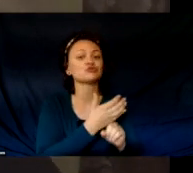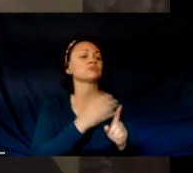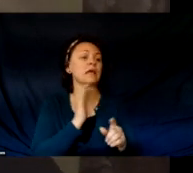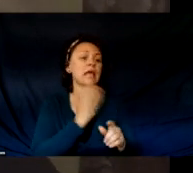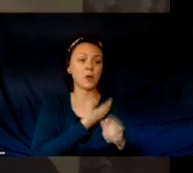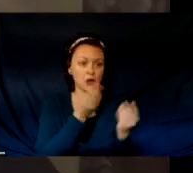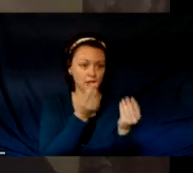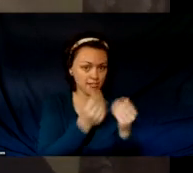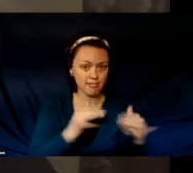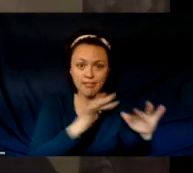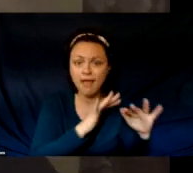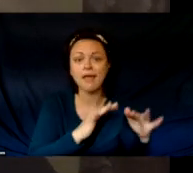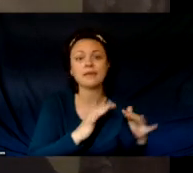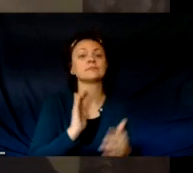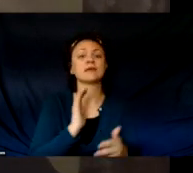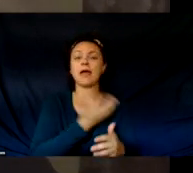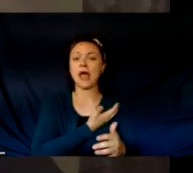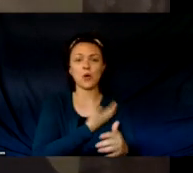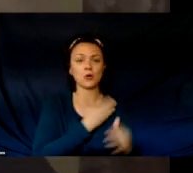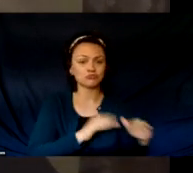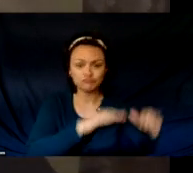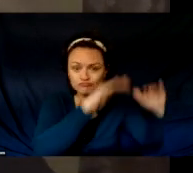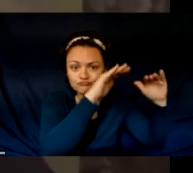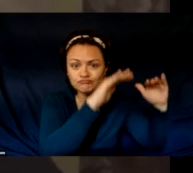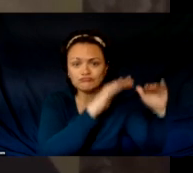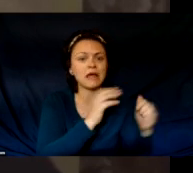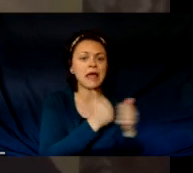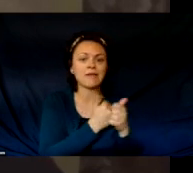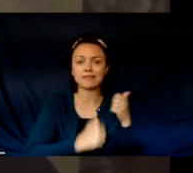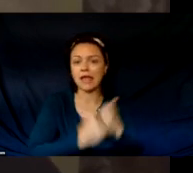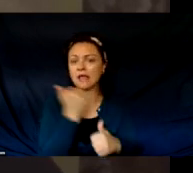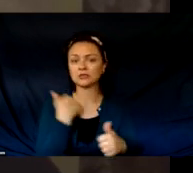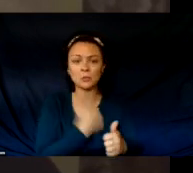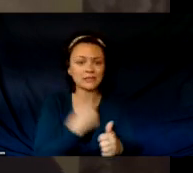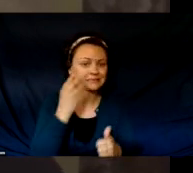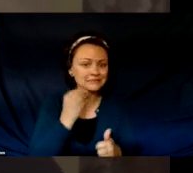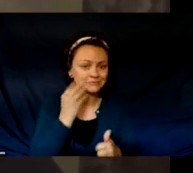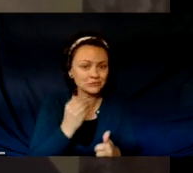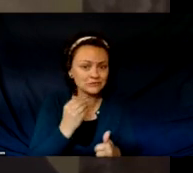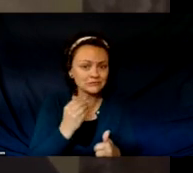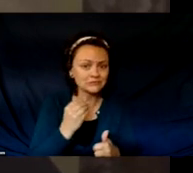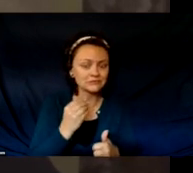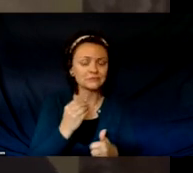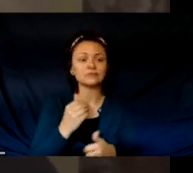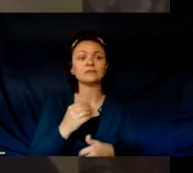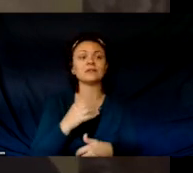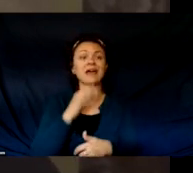and other identifiers that also accompany and add to the trauma.